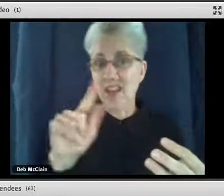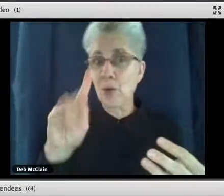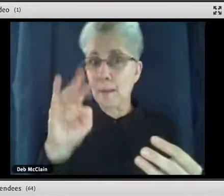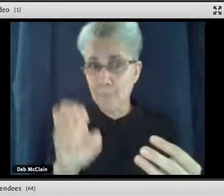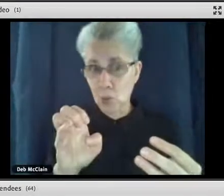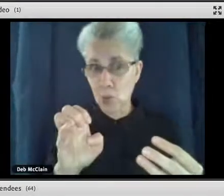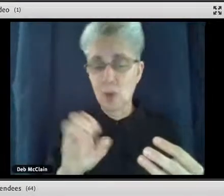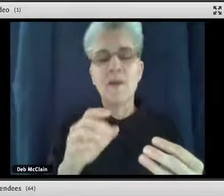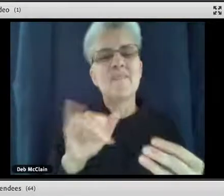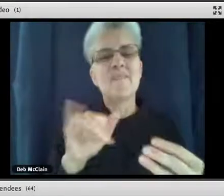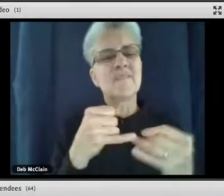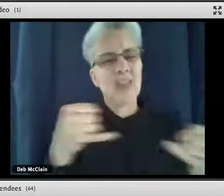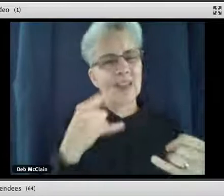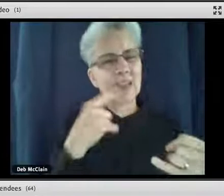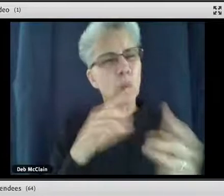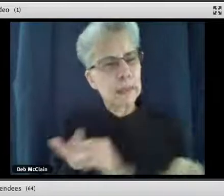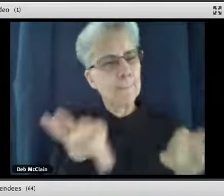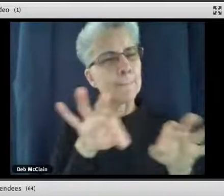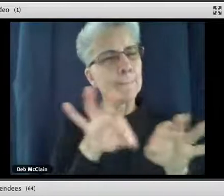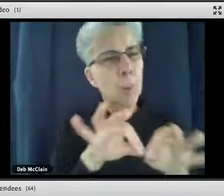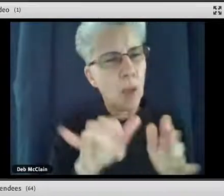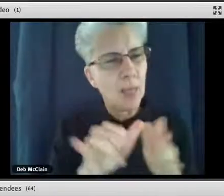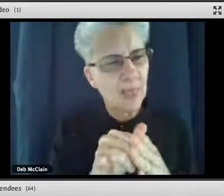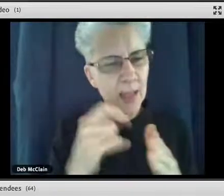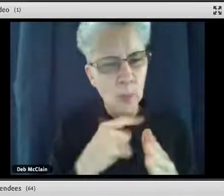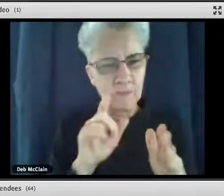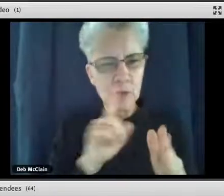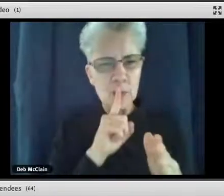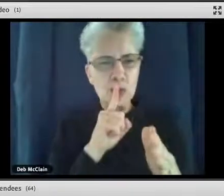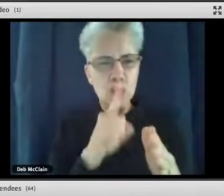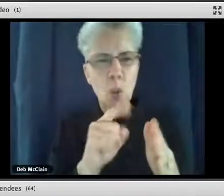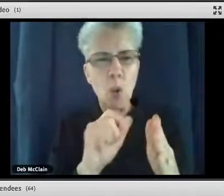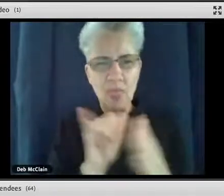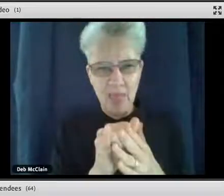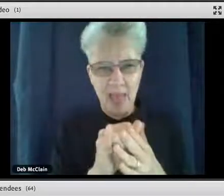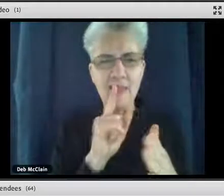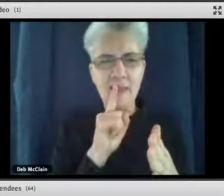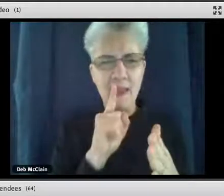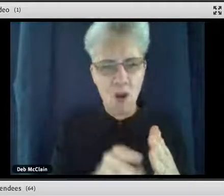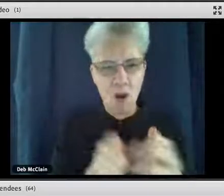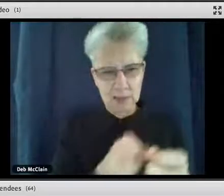So that's why it's really important for these fields to be coded.